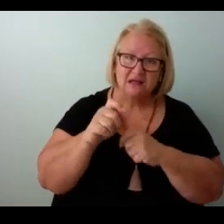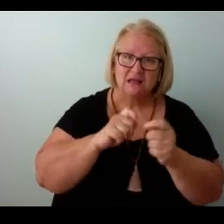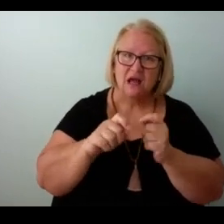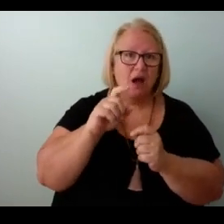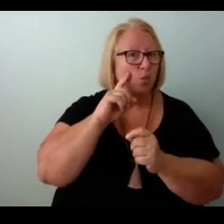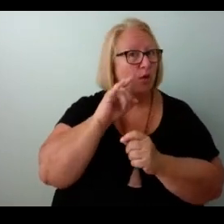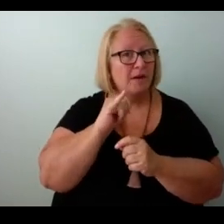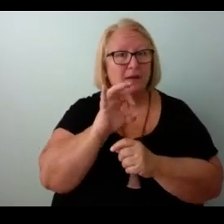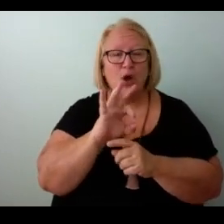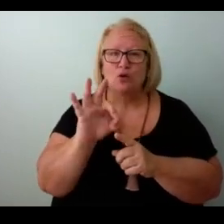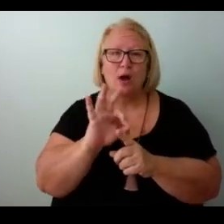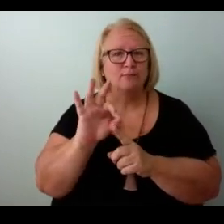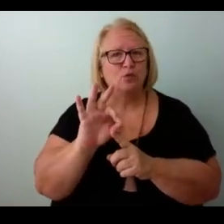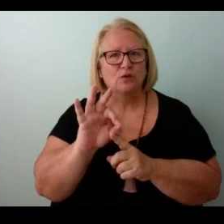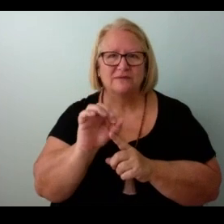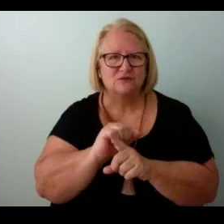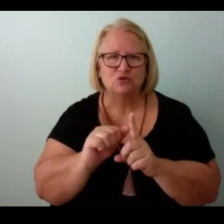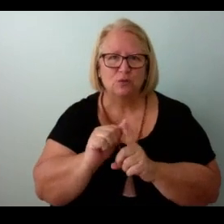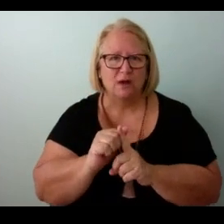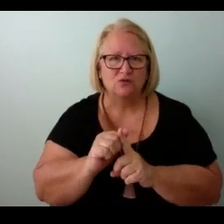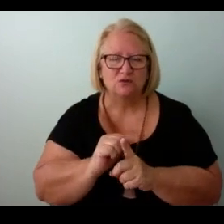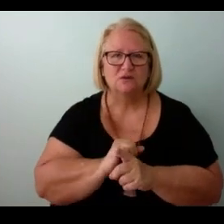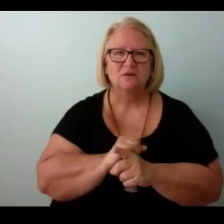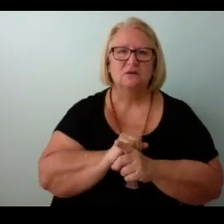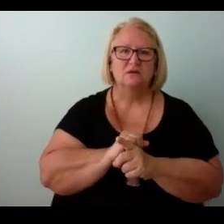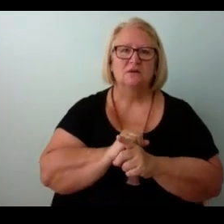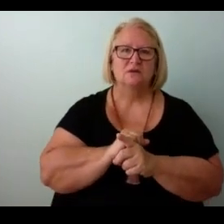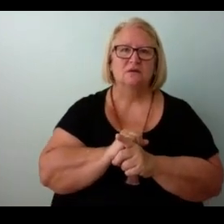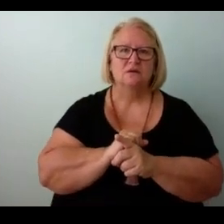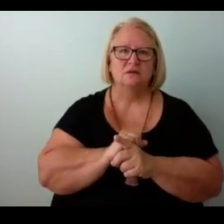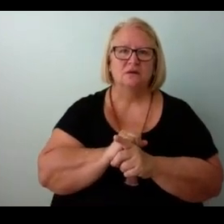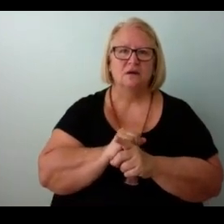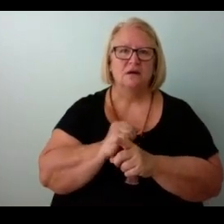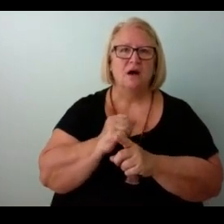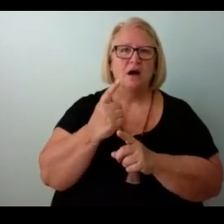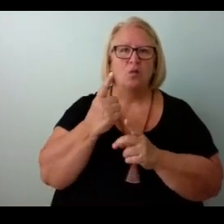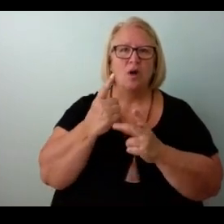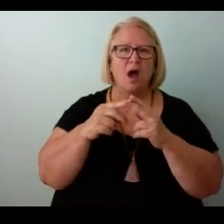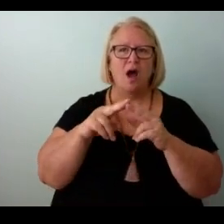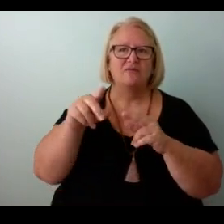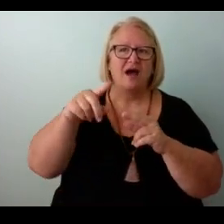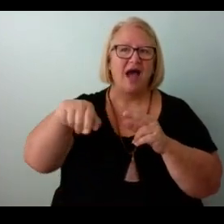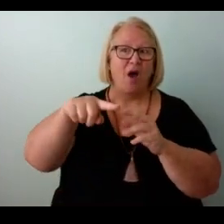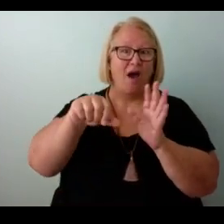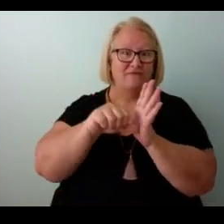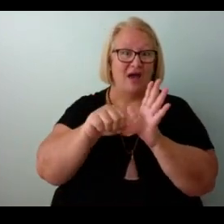not financial counsellors and they're a step ahead of us, we're getting to the points of